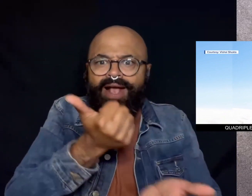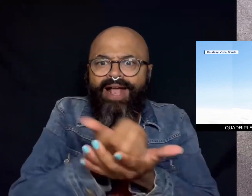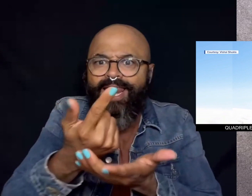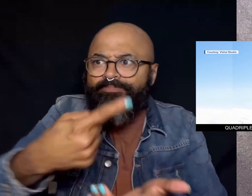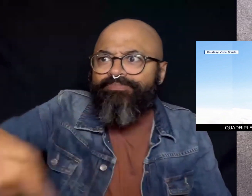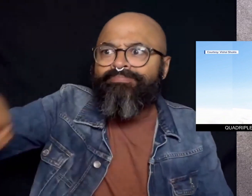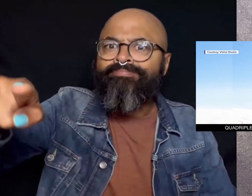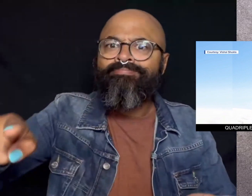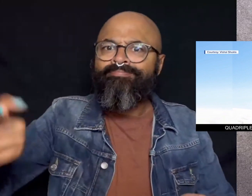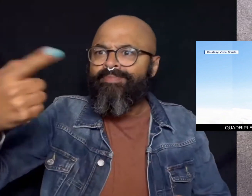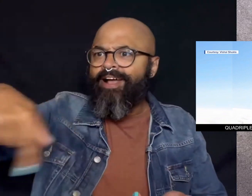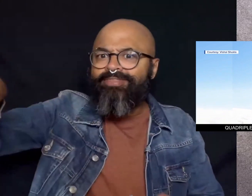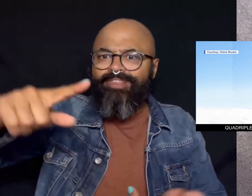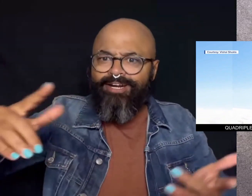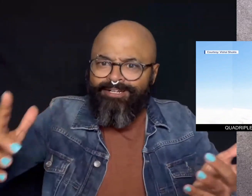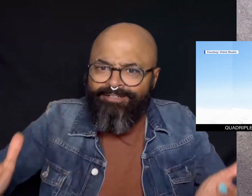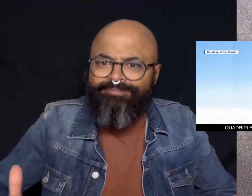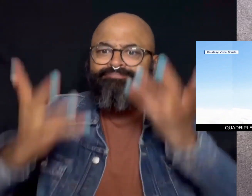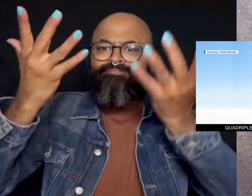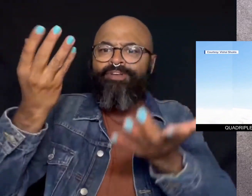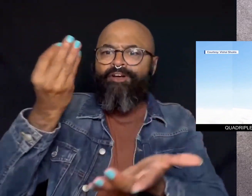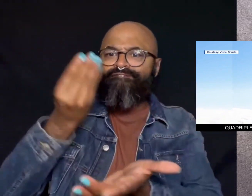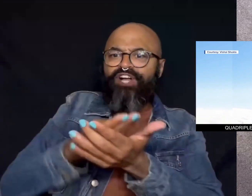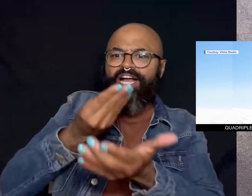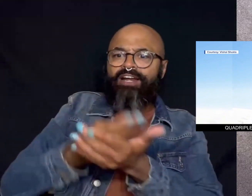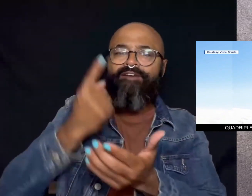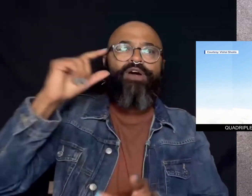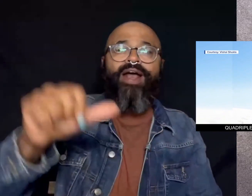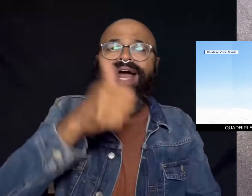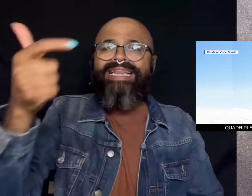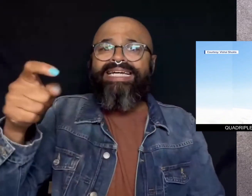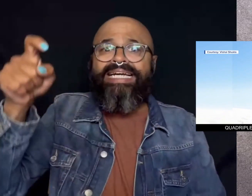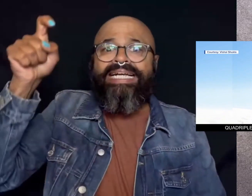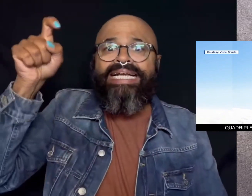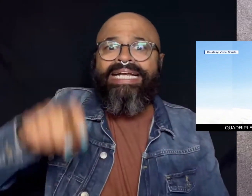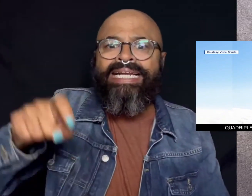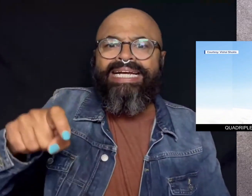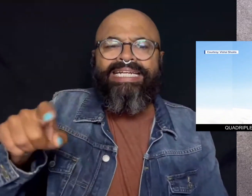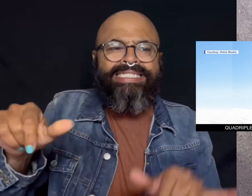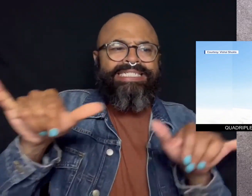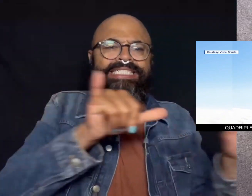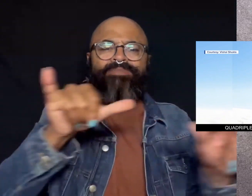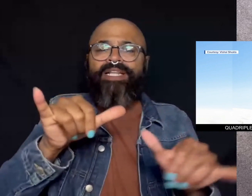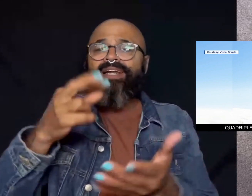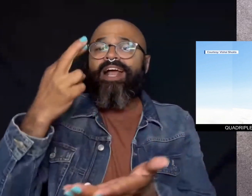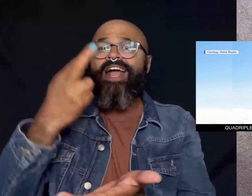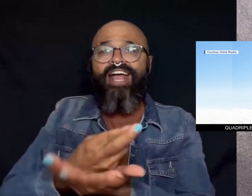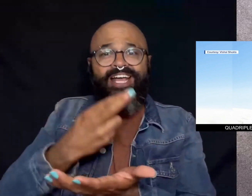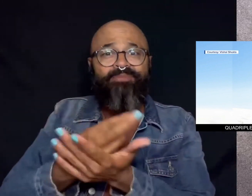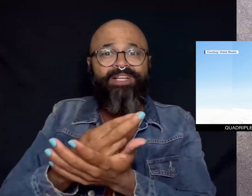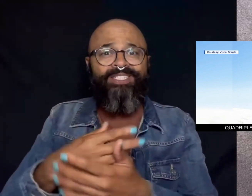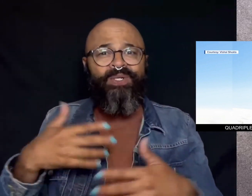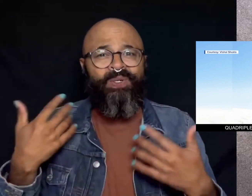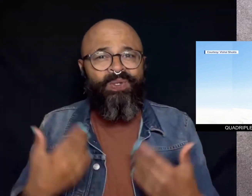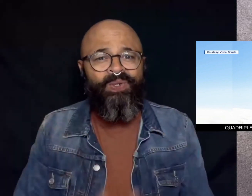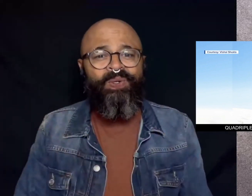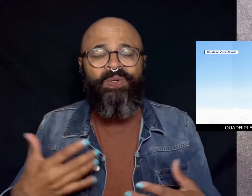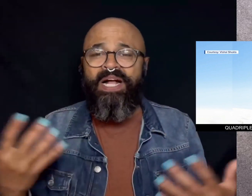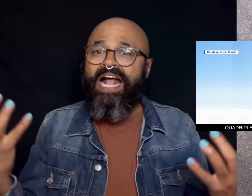and now he's helping others by raising funds for others in need of similar rehabilitation. Amazing.